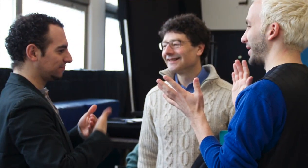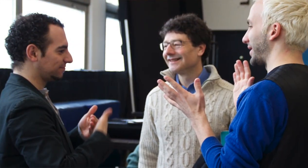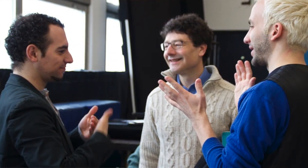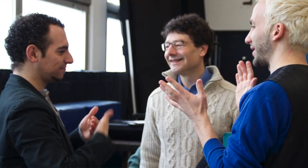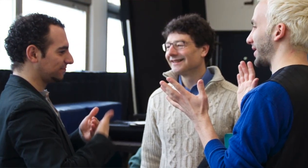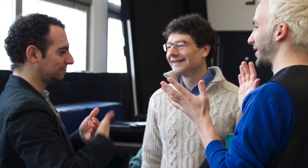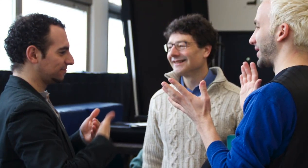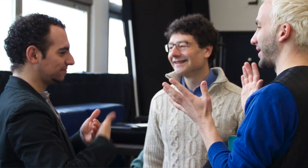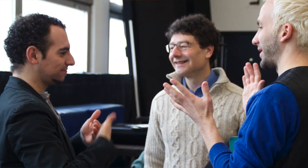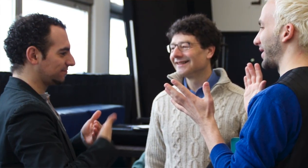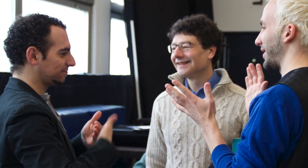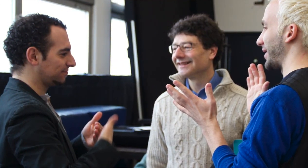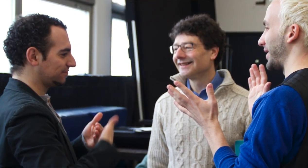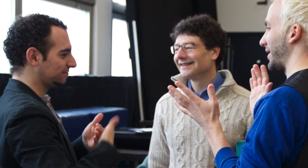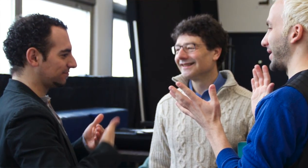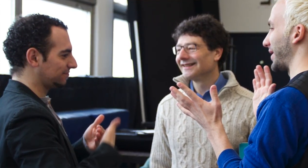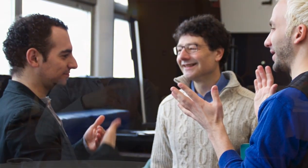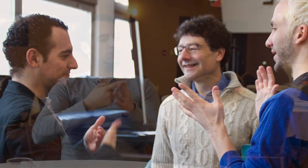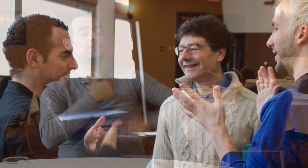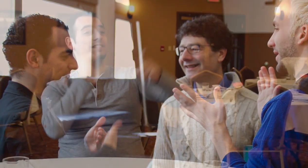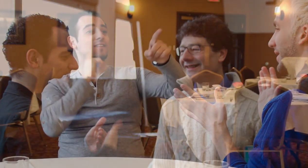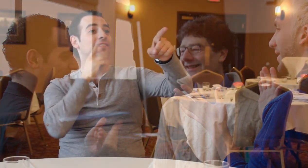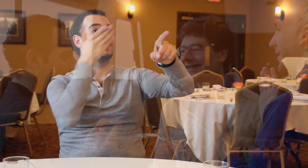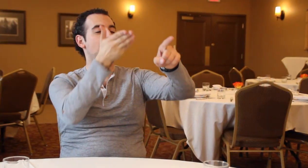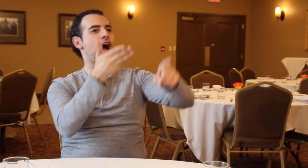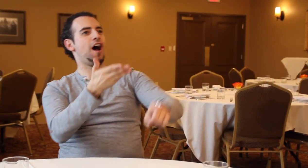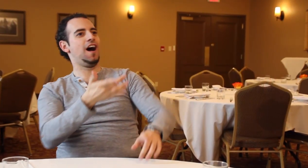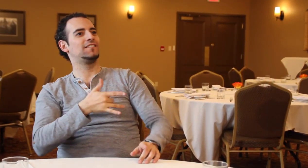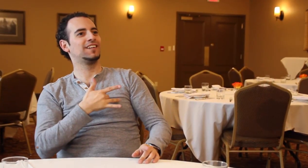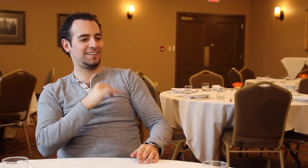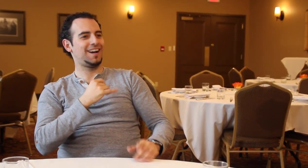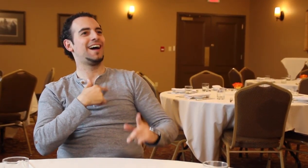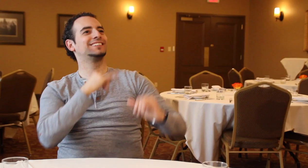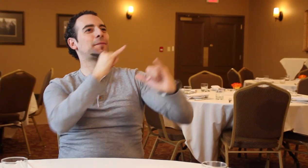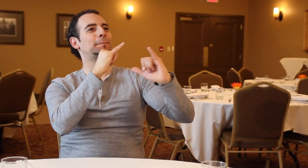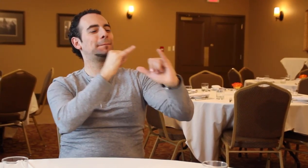And that might be new to some people. We can’t forget our audiences as well.